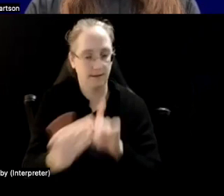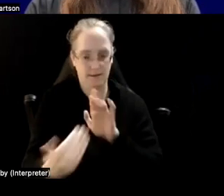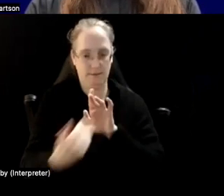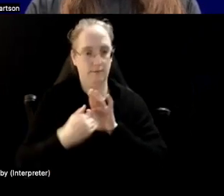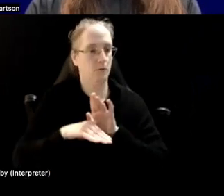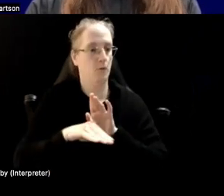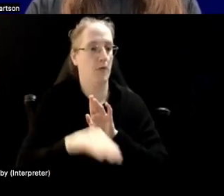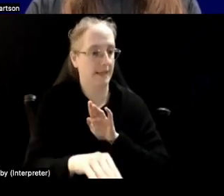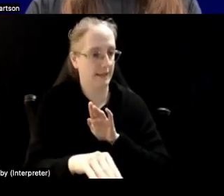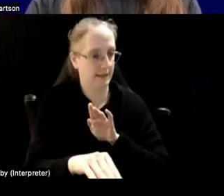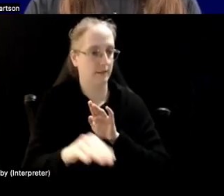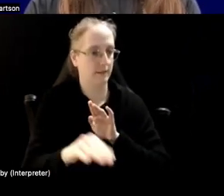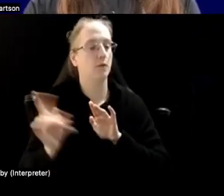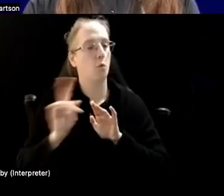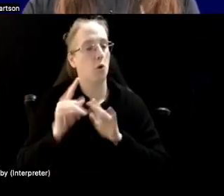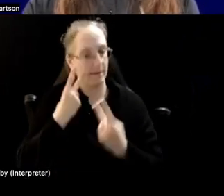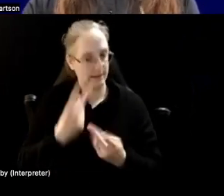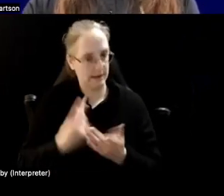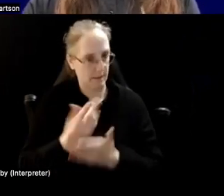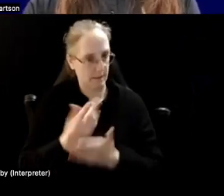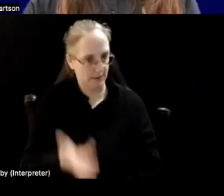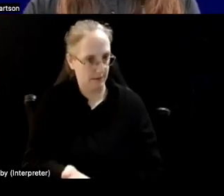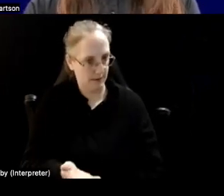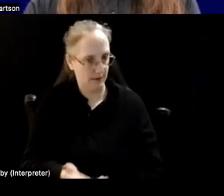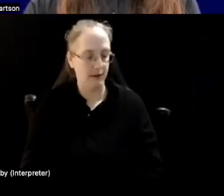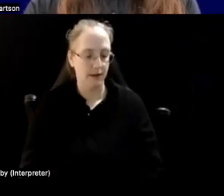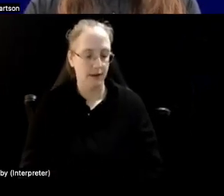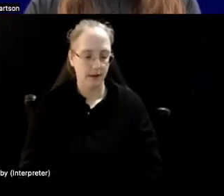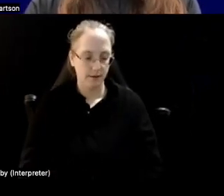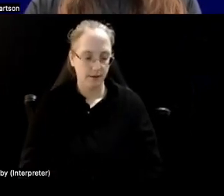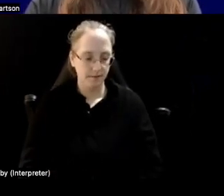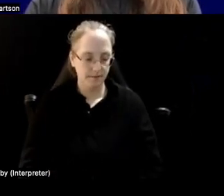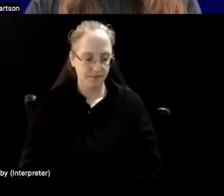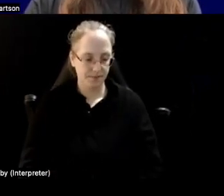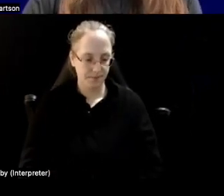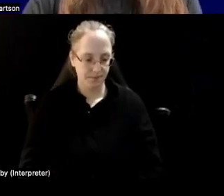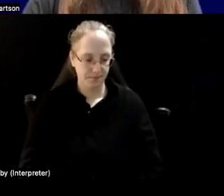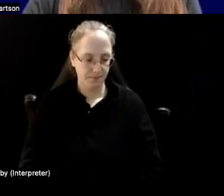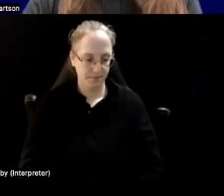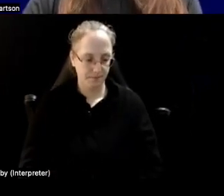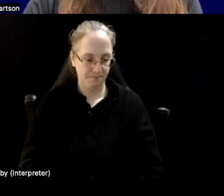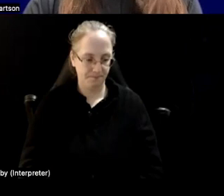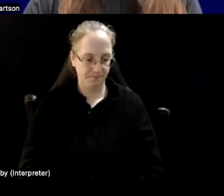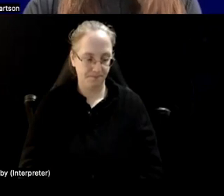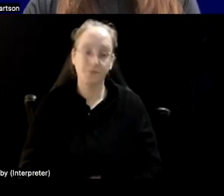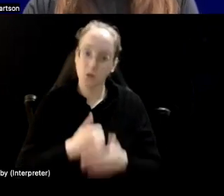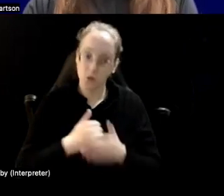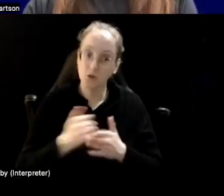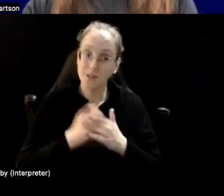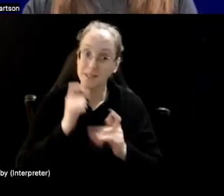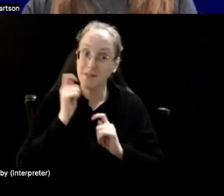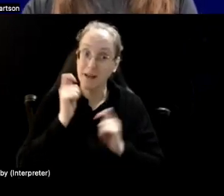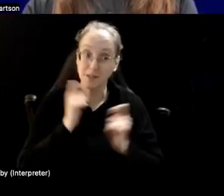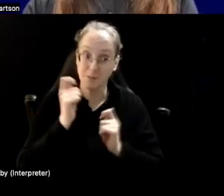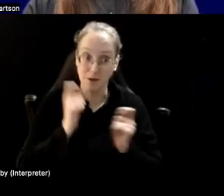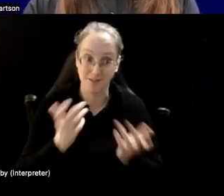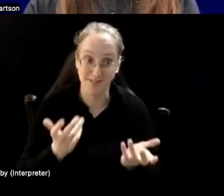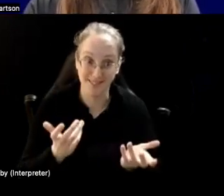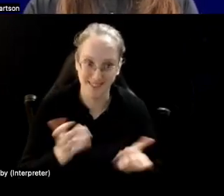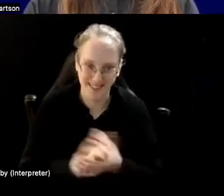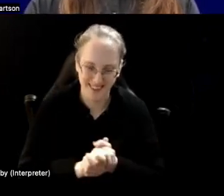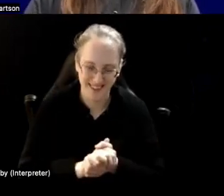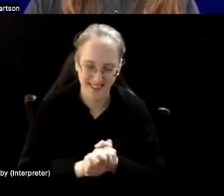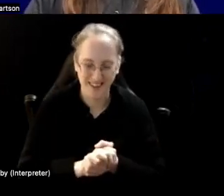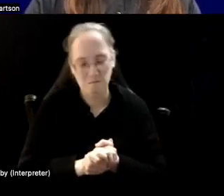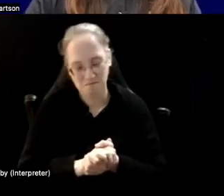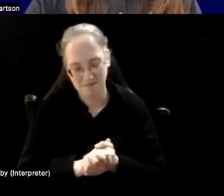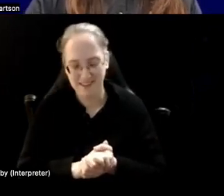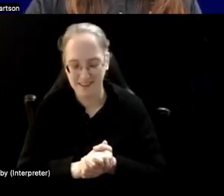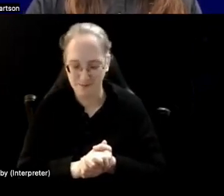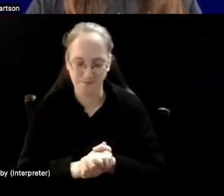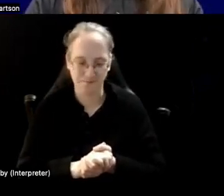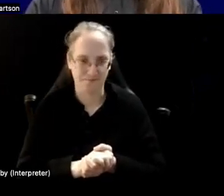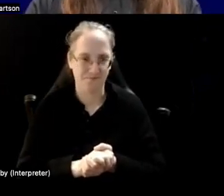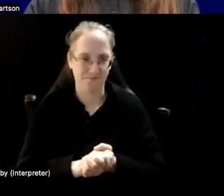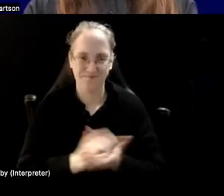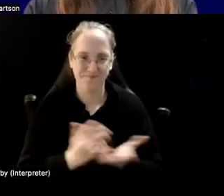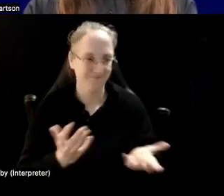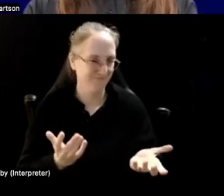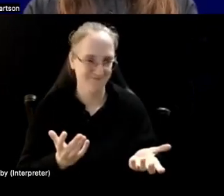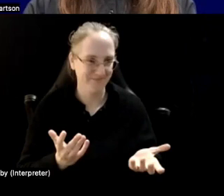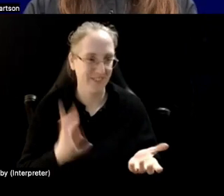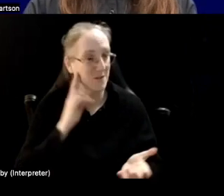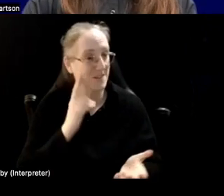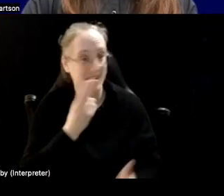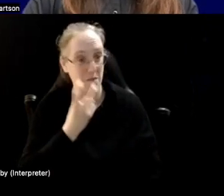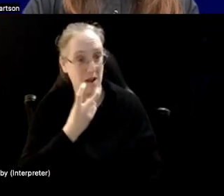observed. Again, usually it is facial expression and that's why in deafblindness we give it its